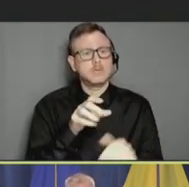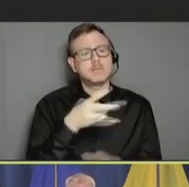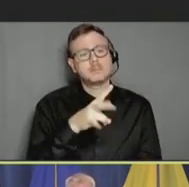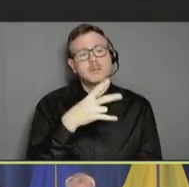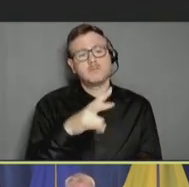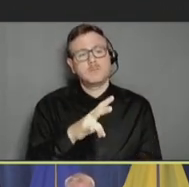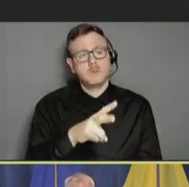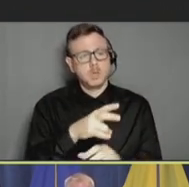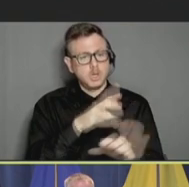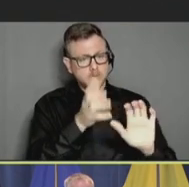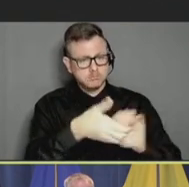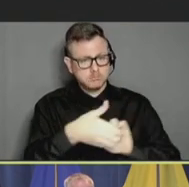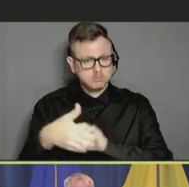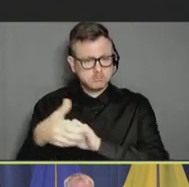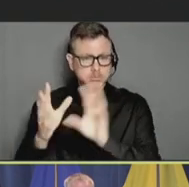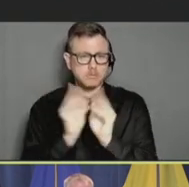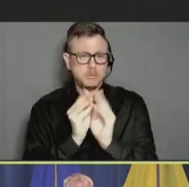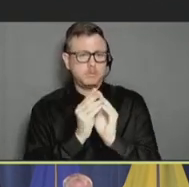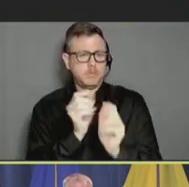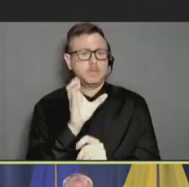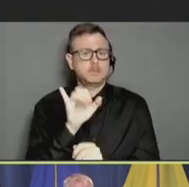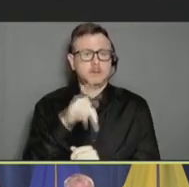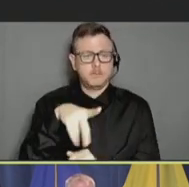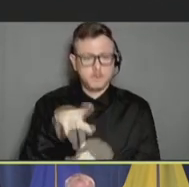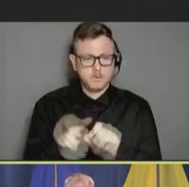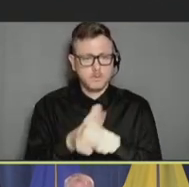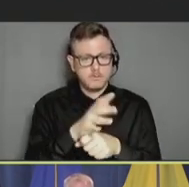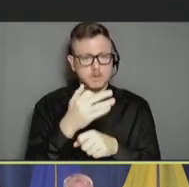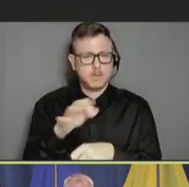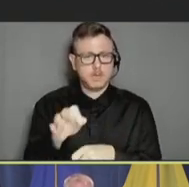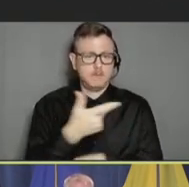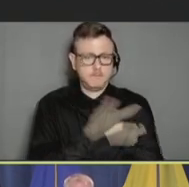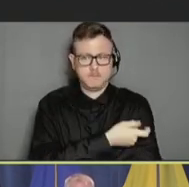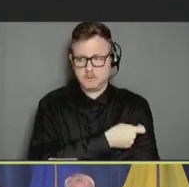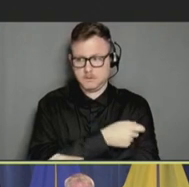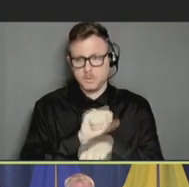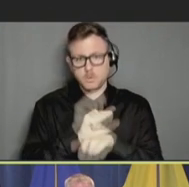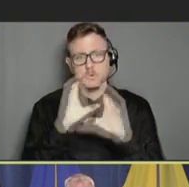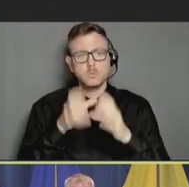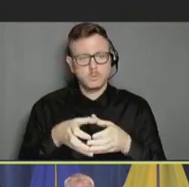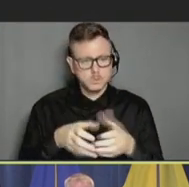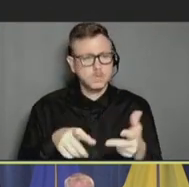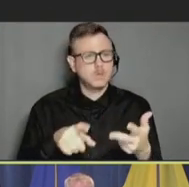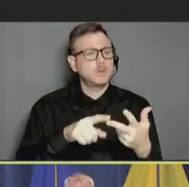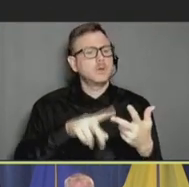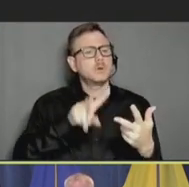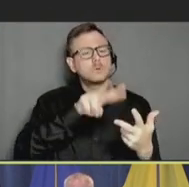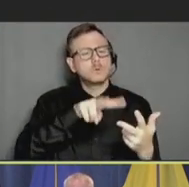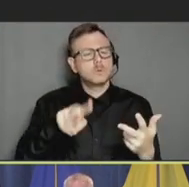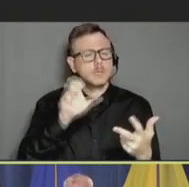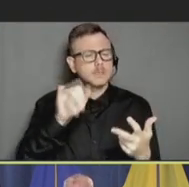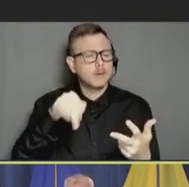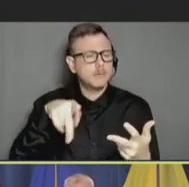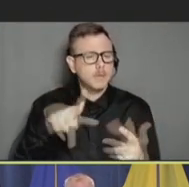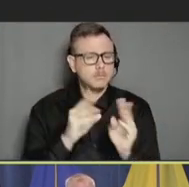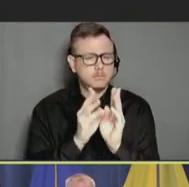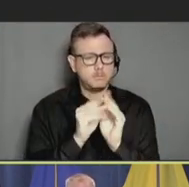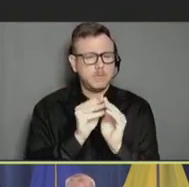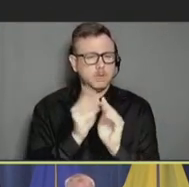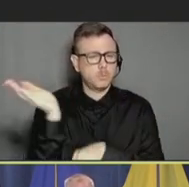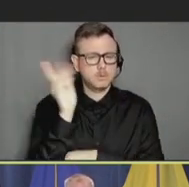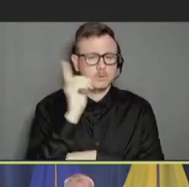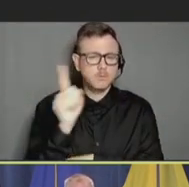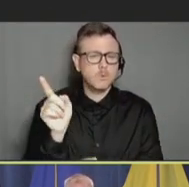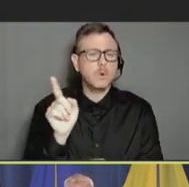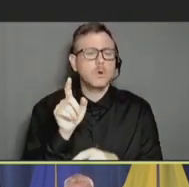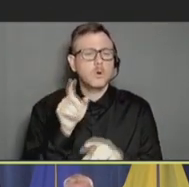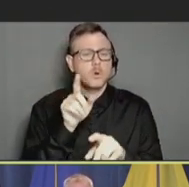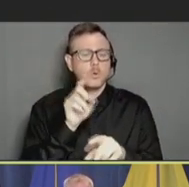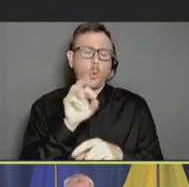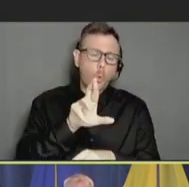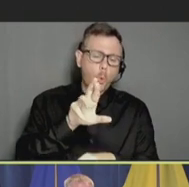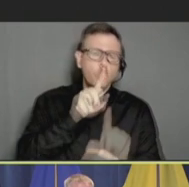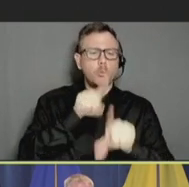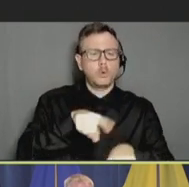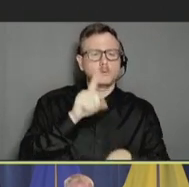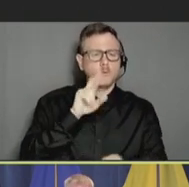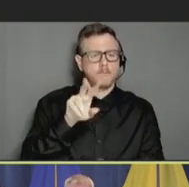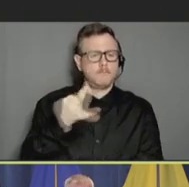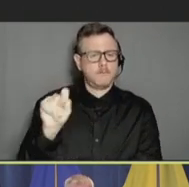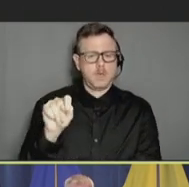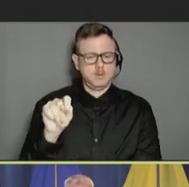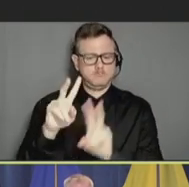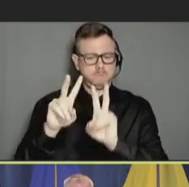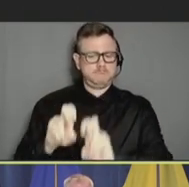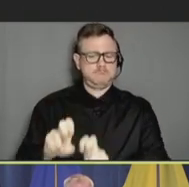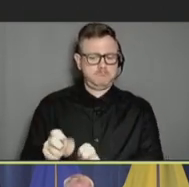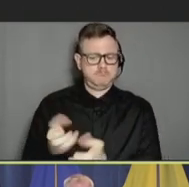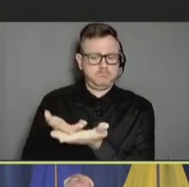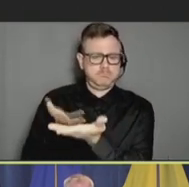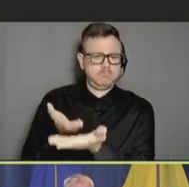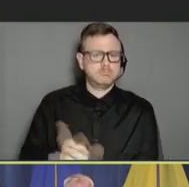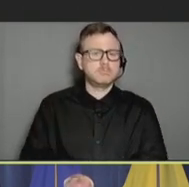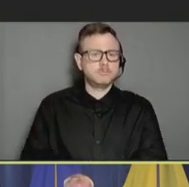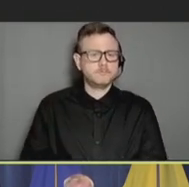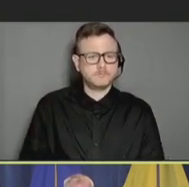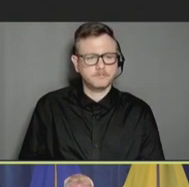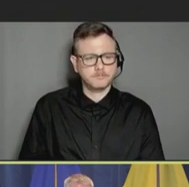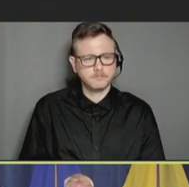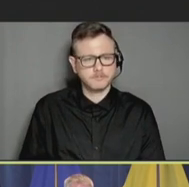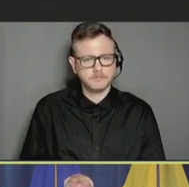Work Group and provided 22 ACIP meeting presentations or reports with VaST assessments. No, I'm